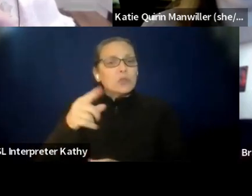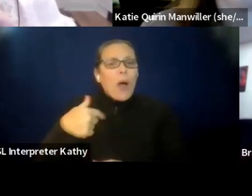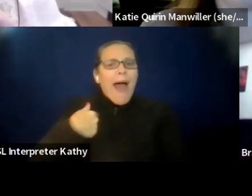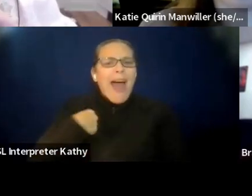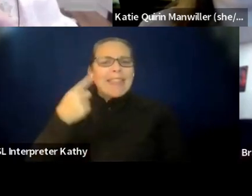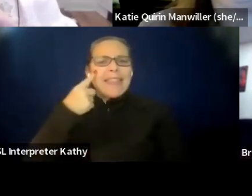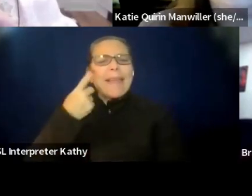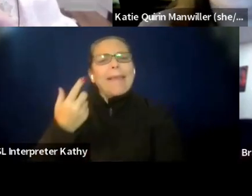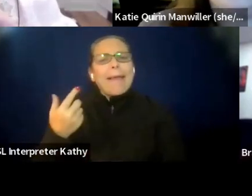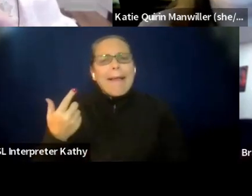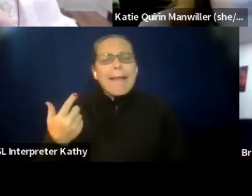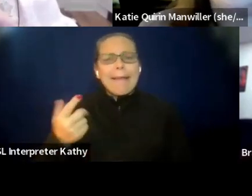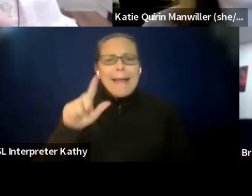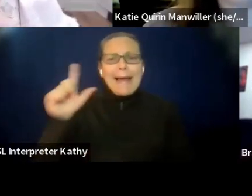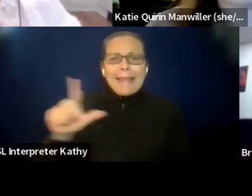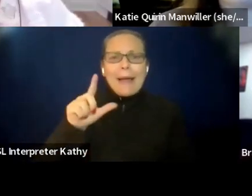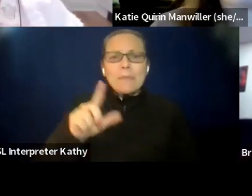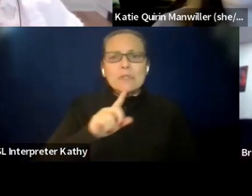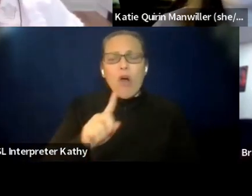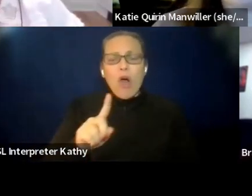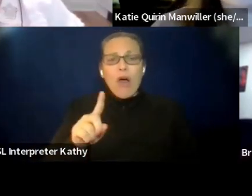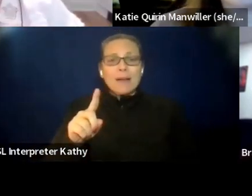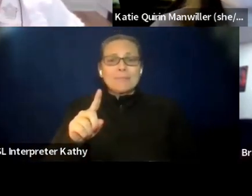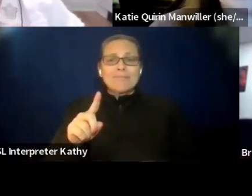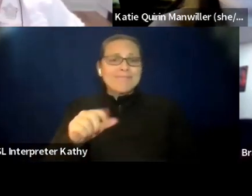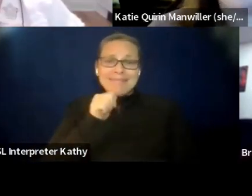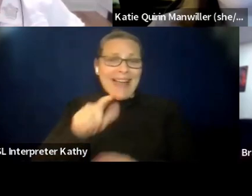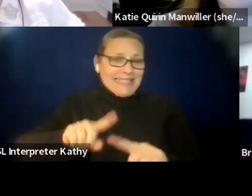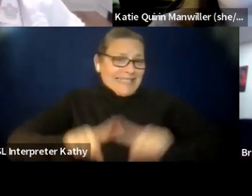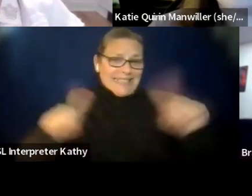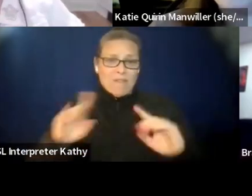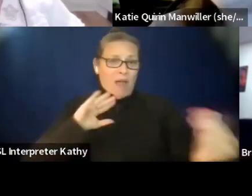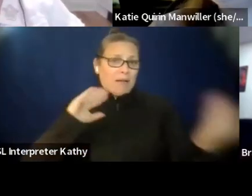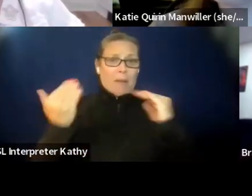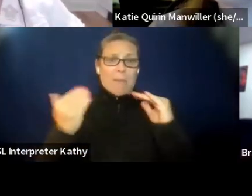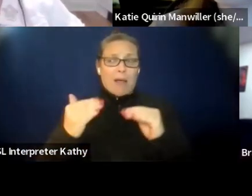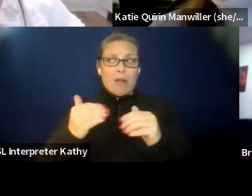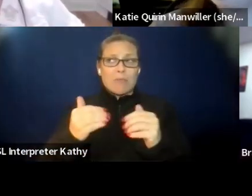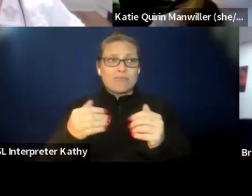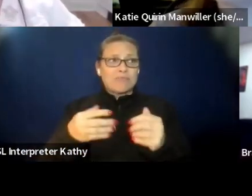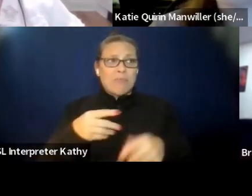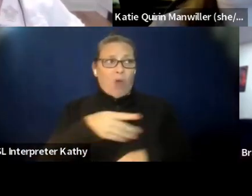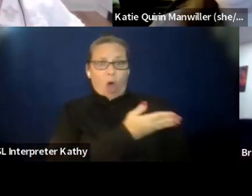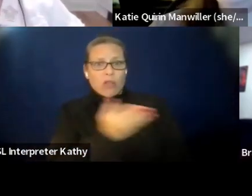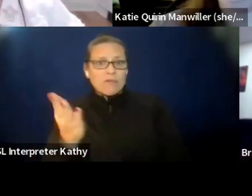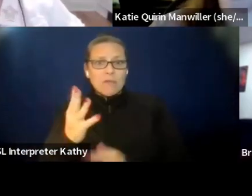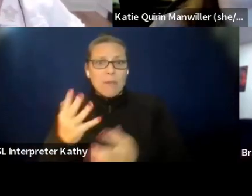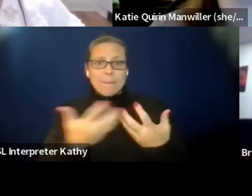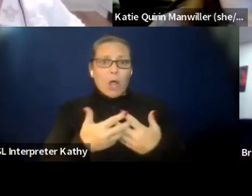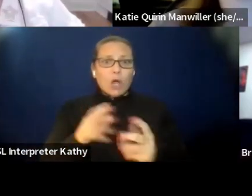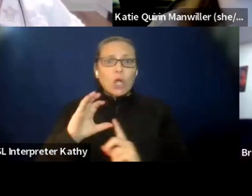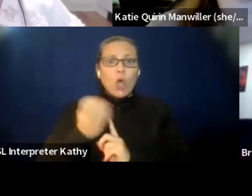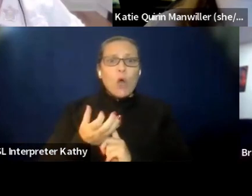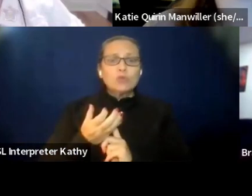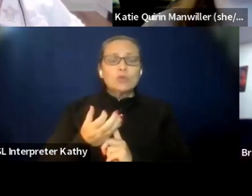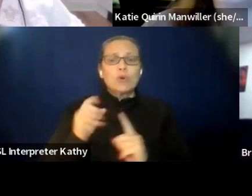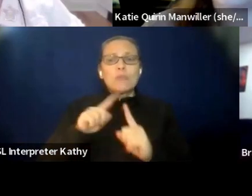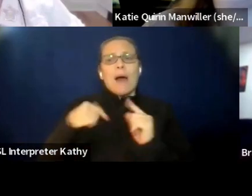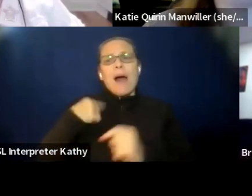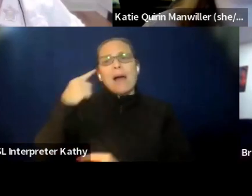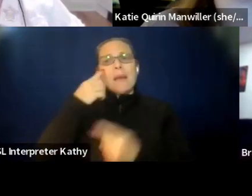workplace under the ADA. So I think libraries aren't any really different than the rest of American